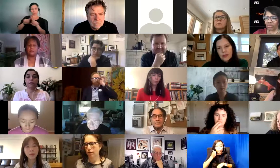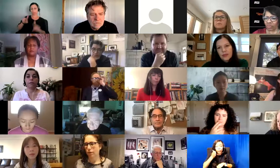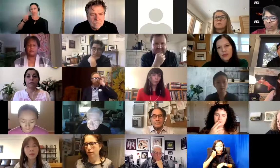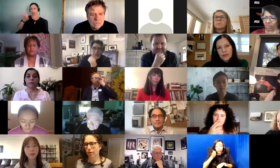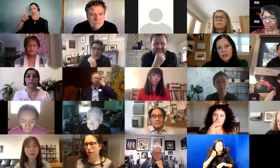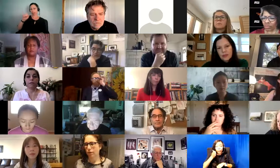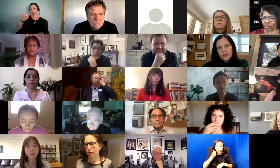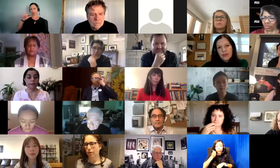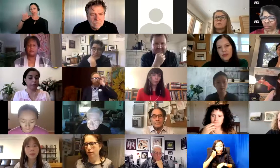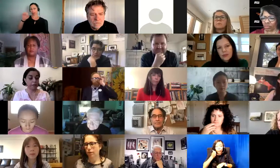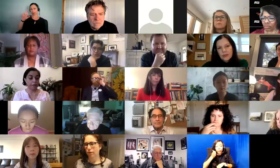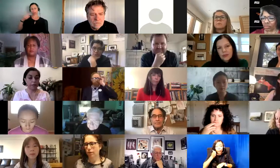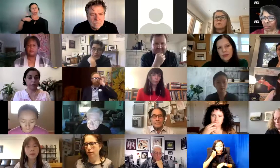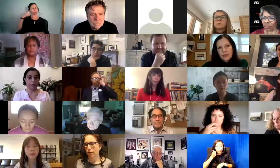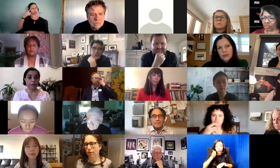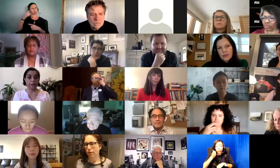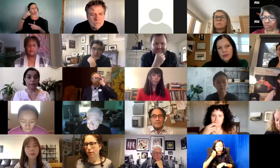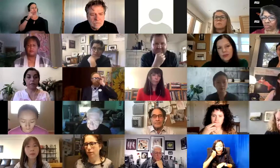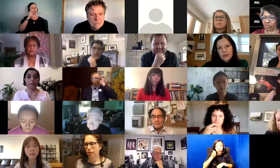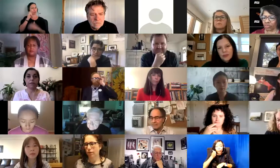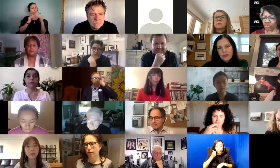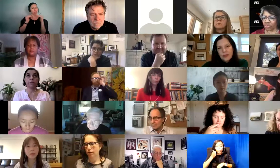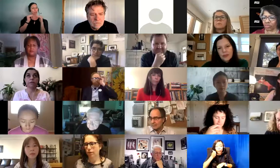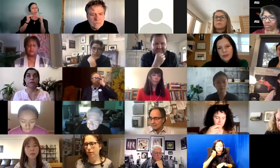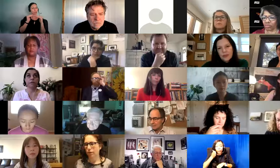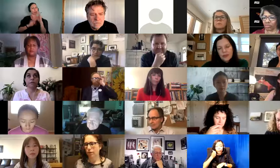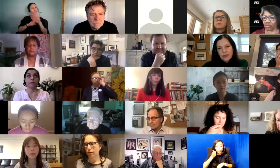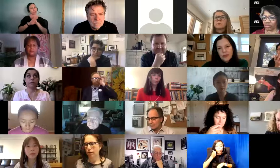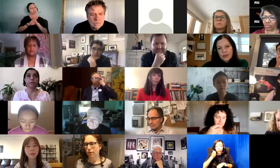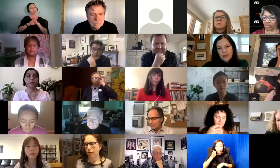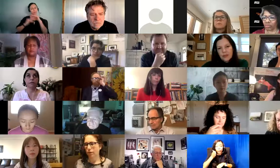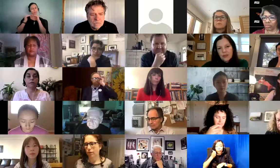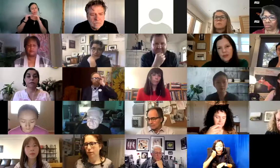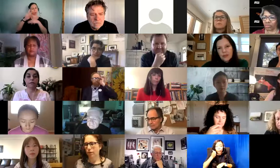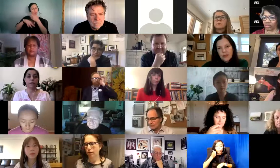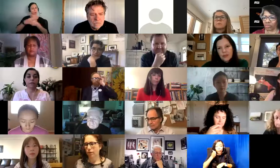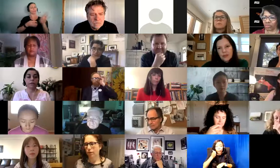When I think about equity, racial equity and building a just world as it is related to international work,